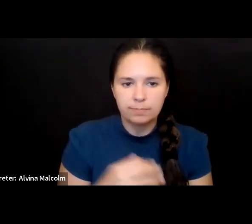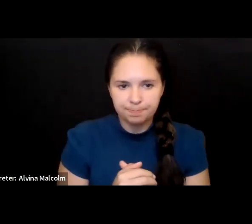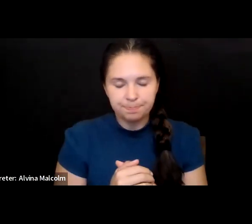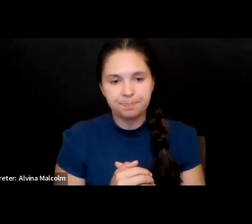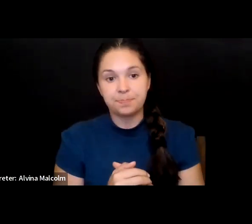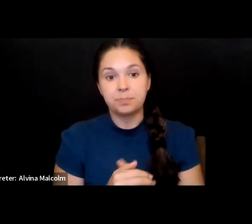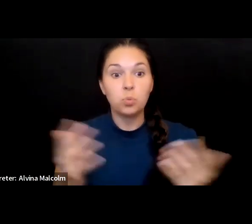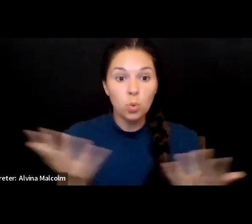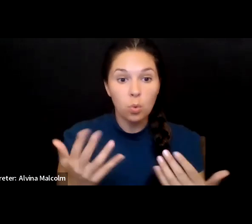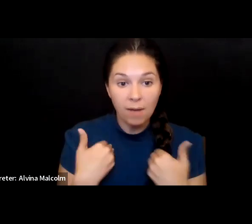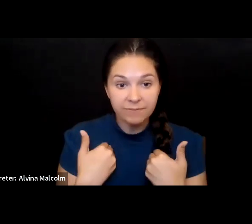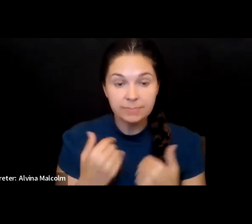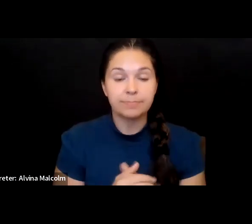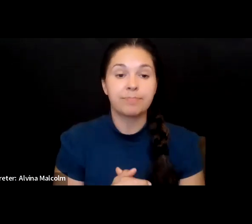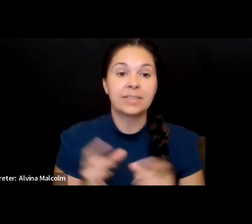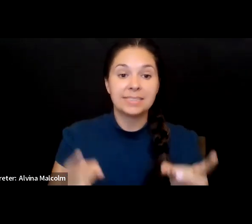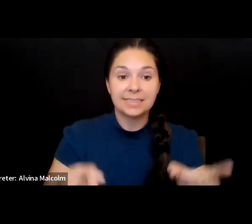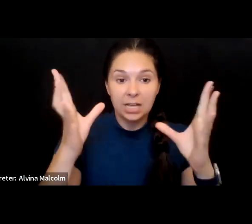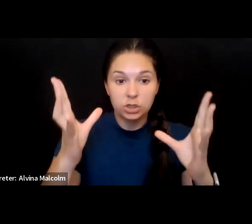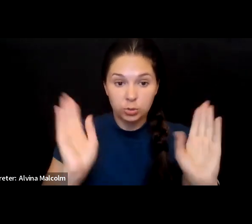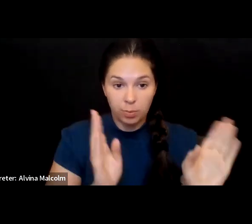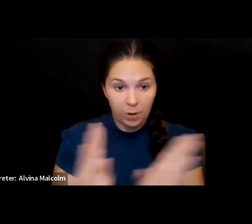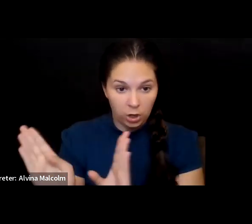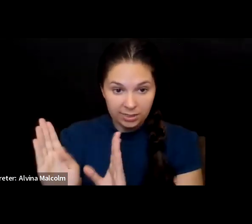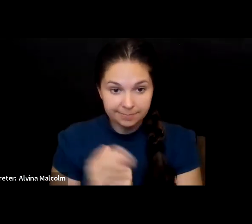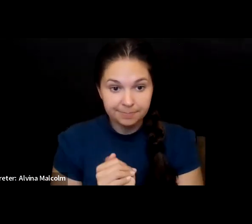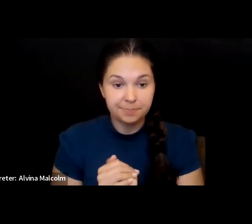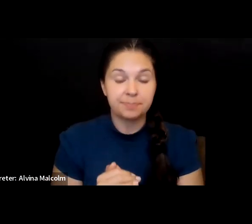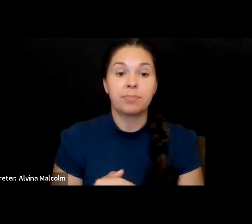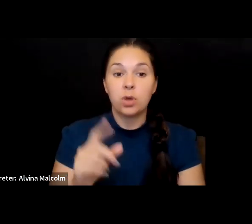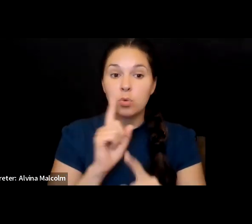activities. Don't worry. It's the spiel and we know how those activities